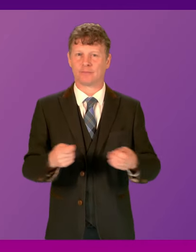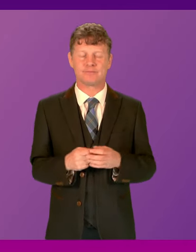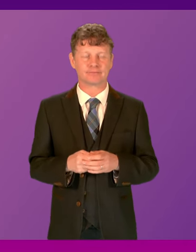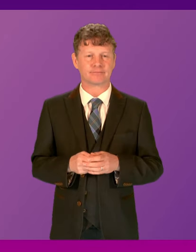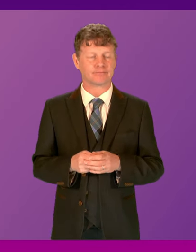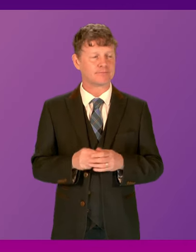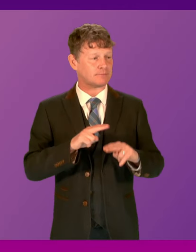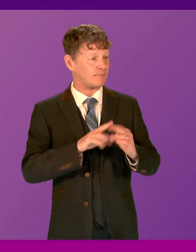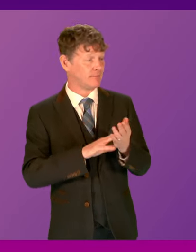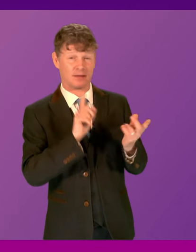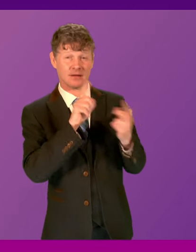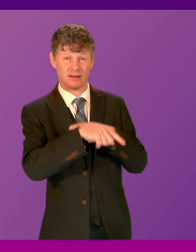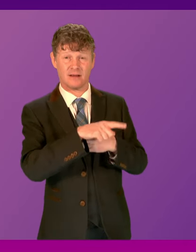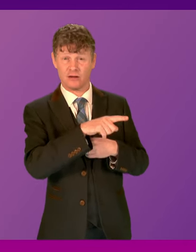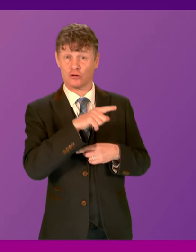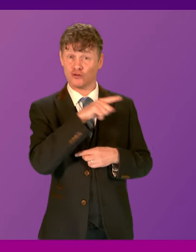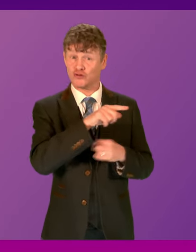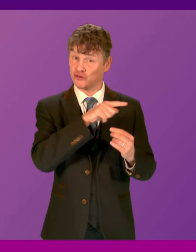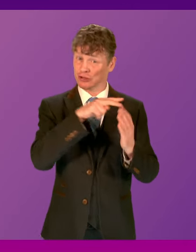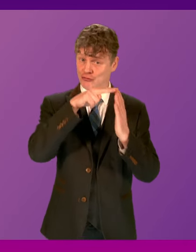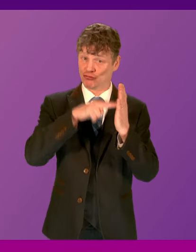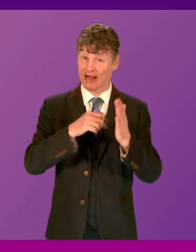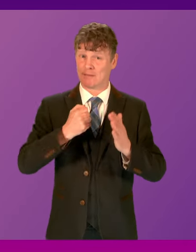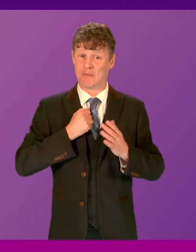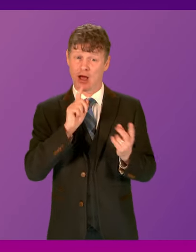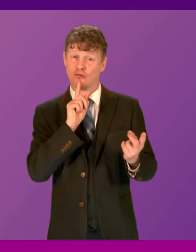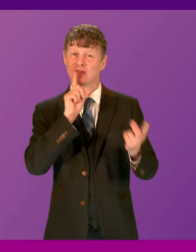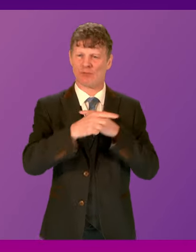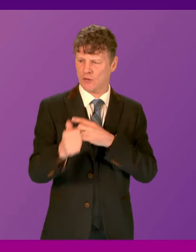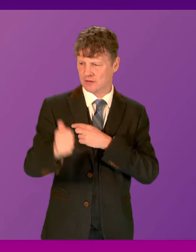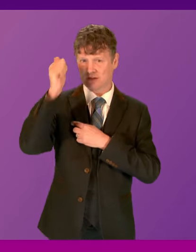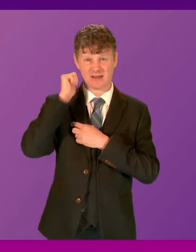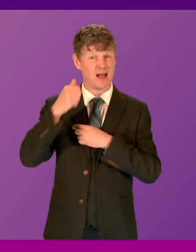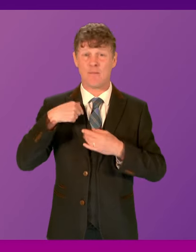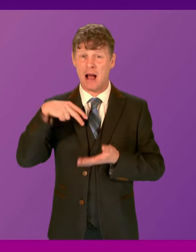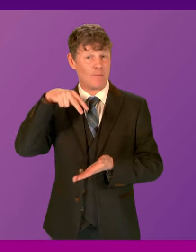Meghan Gallacher read out my response to her the last time round. My position has not changed one